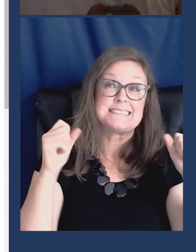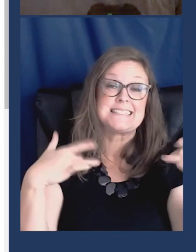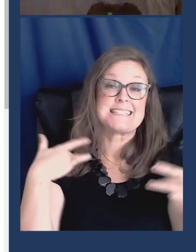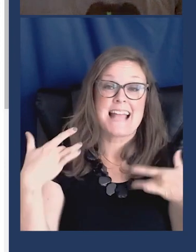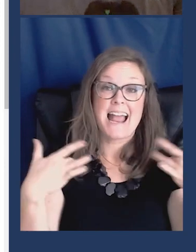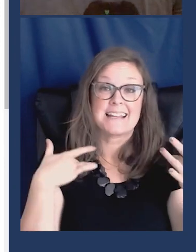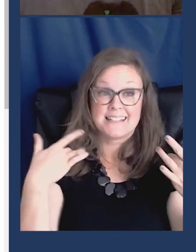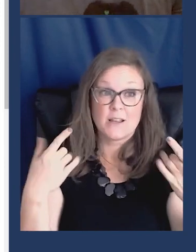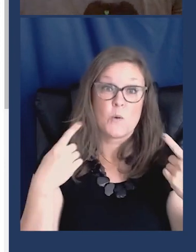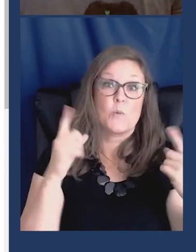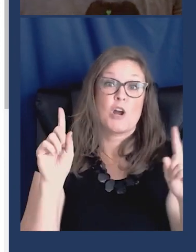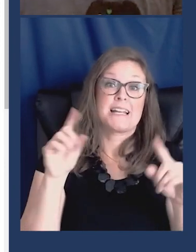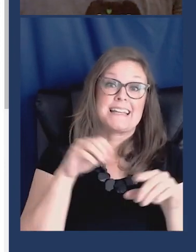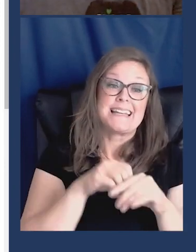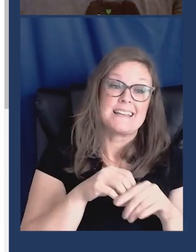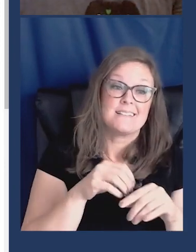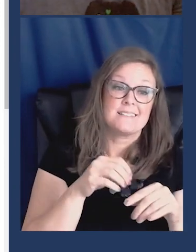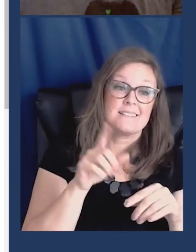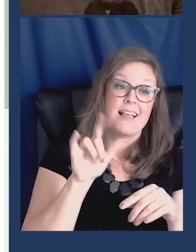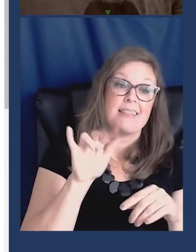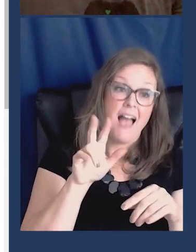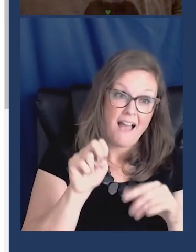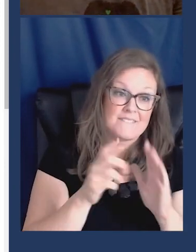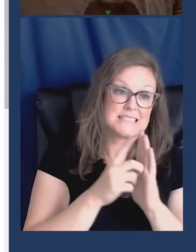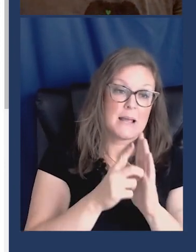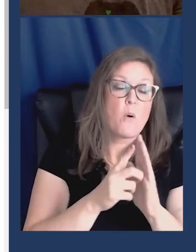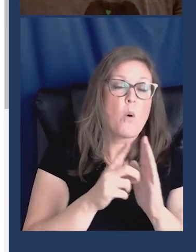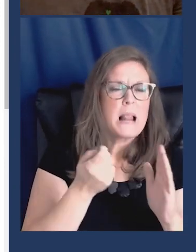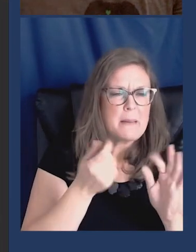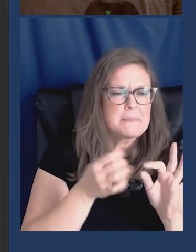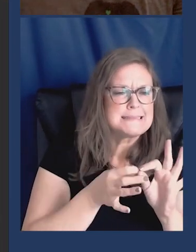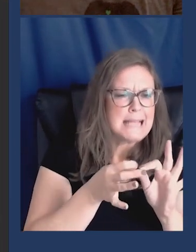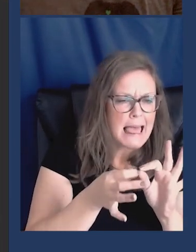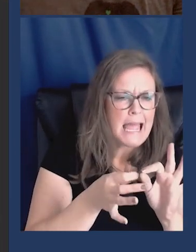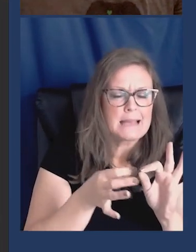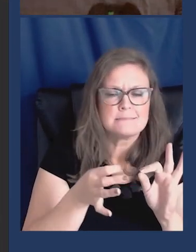of delay here and there, but that is it.